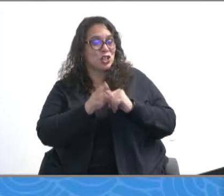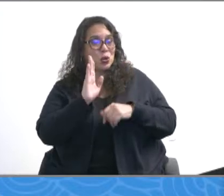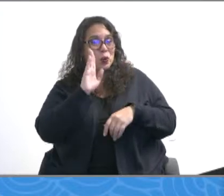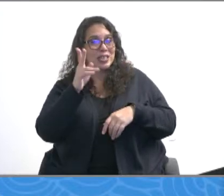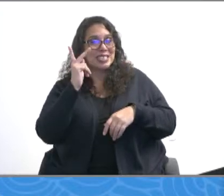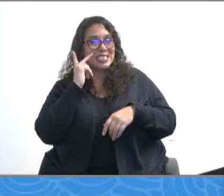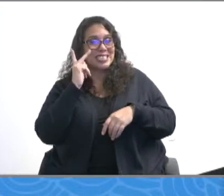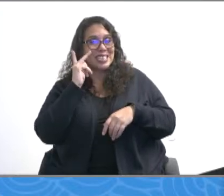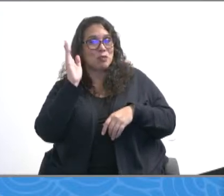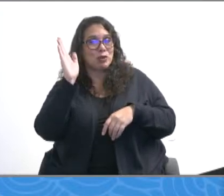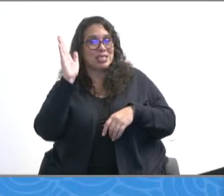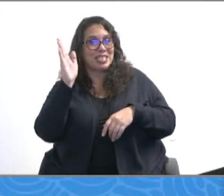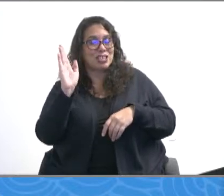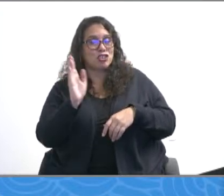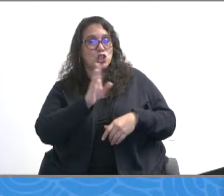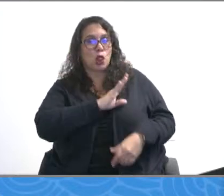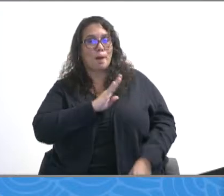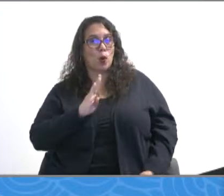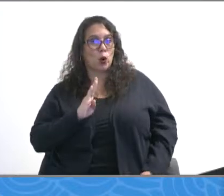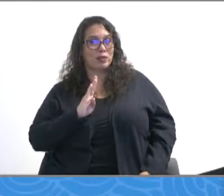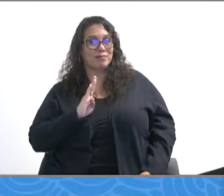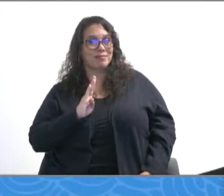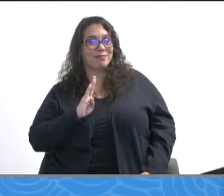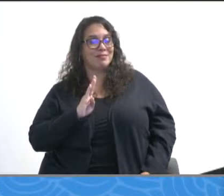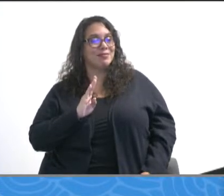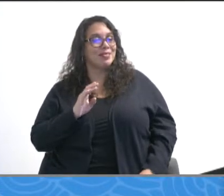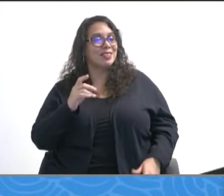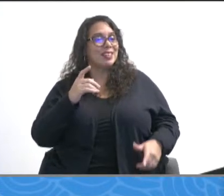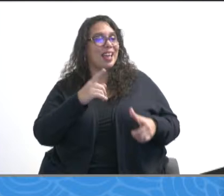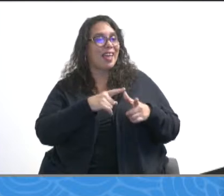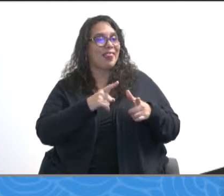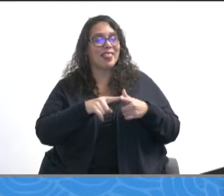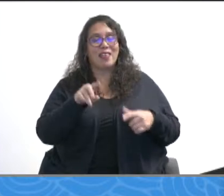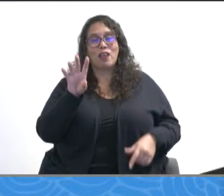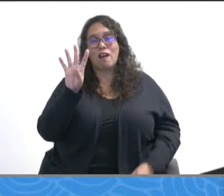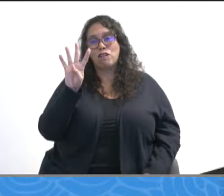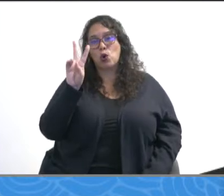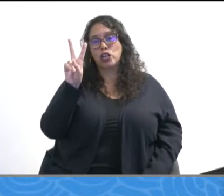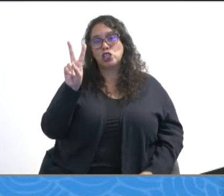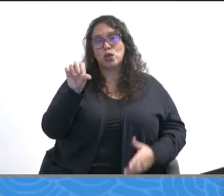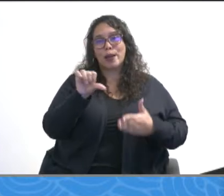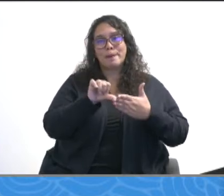to the board of education here and the 42-page comprehensive document